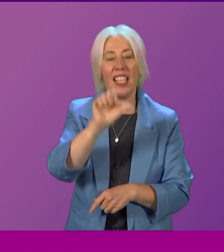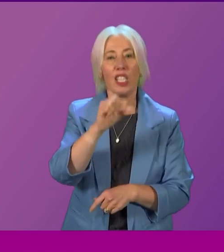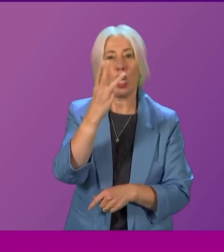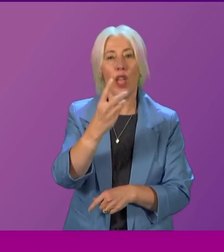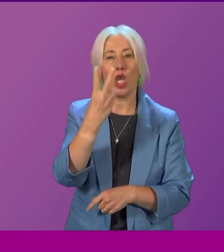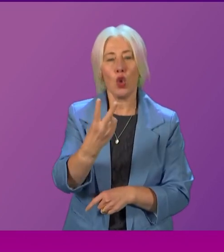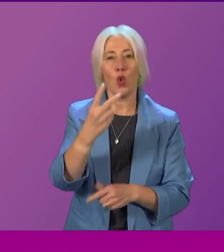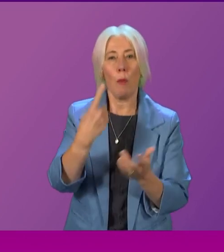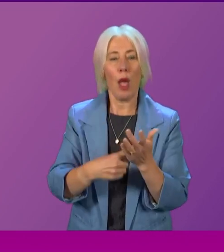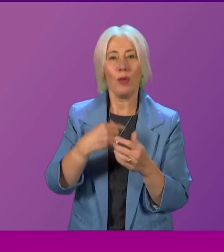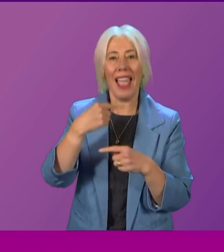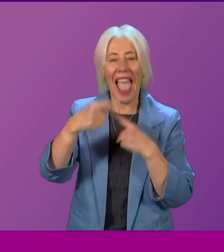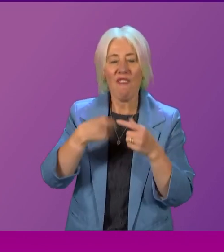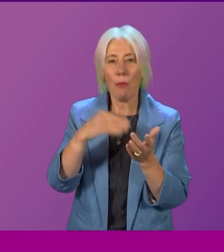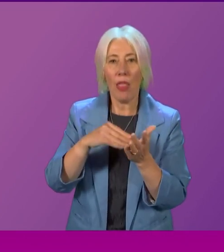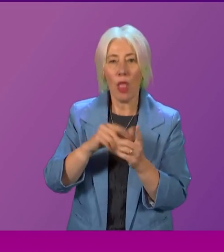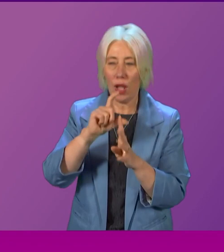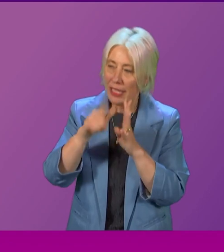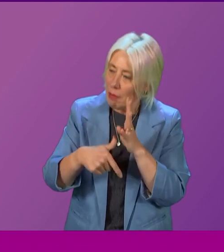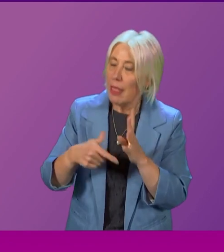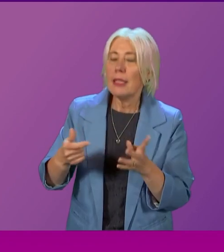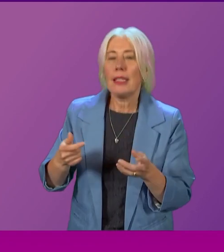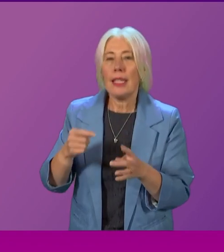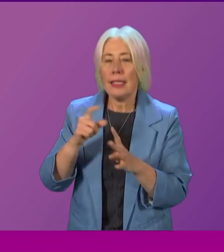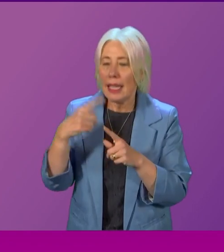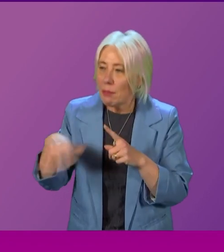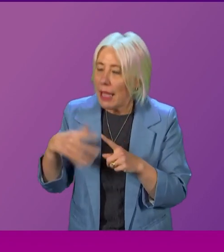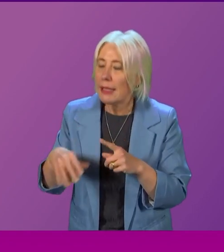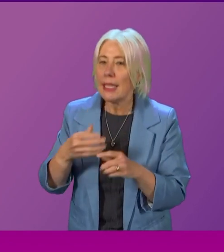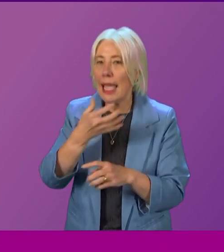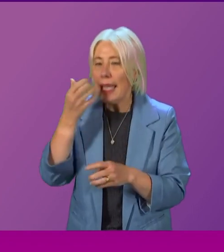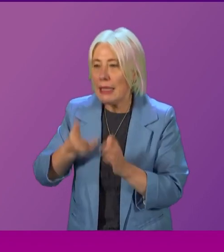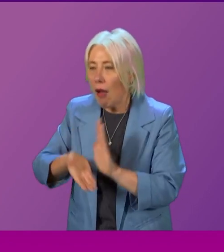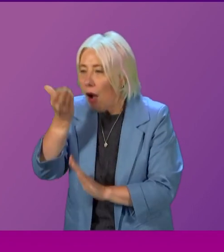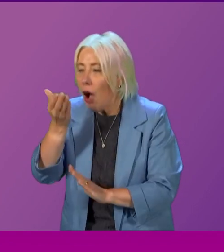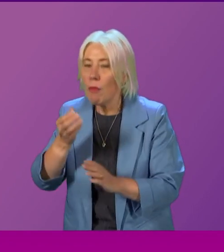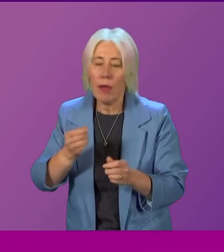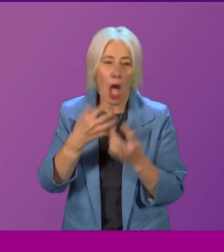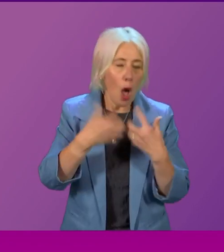on disability-related expenses such as taxis, the increased use of heating, special equipment and care costs.